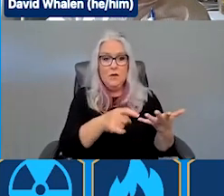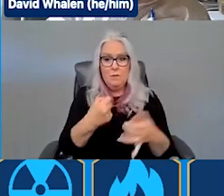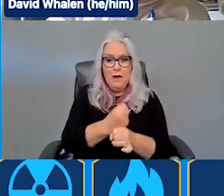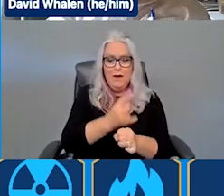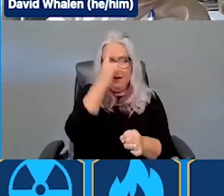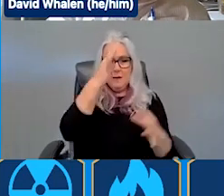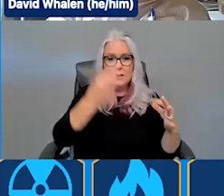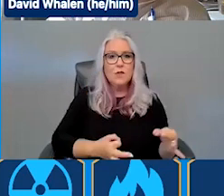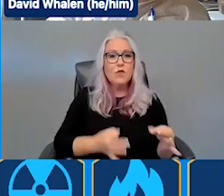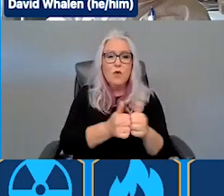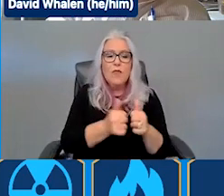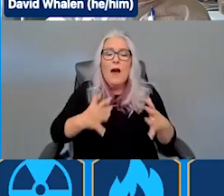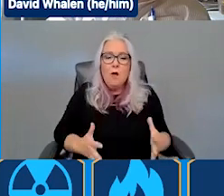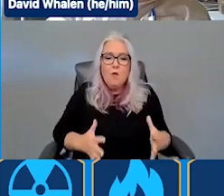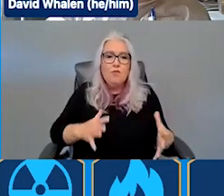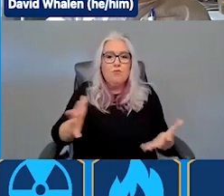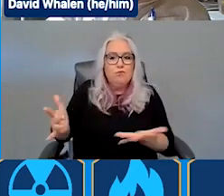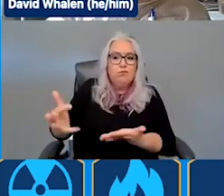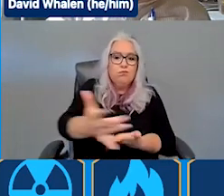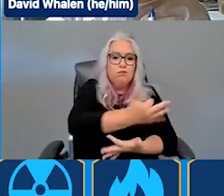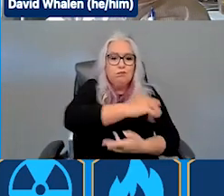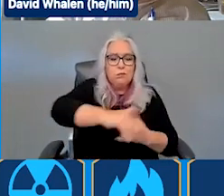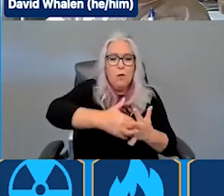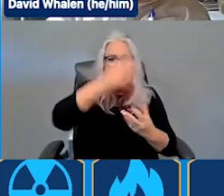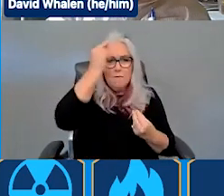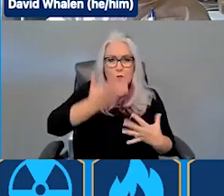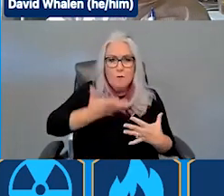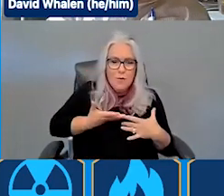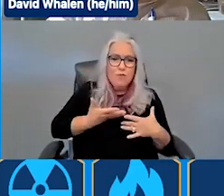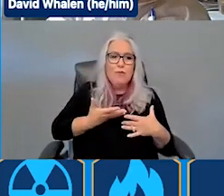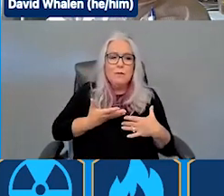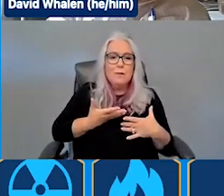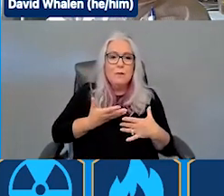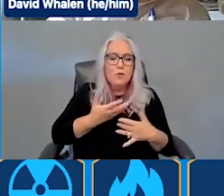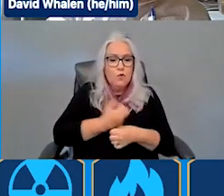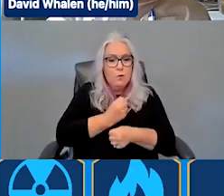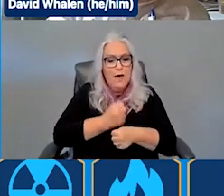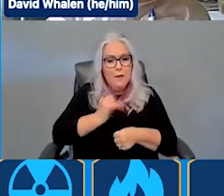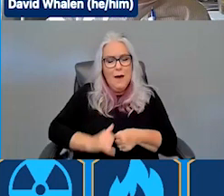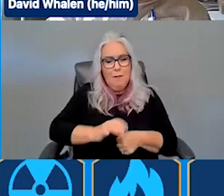information that they would need to have. And it's often made by individuals in a strained and